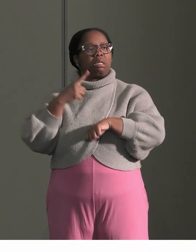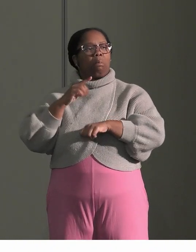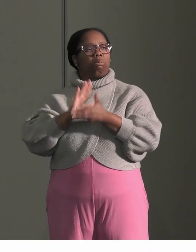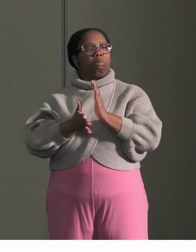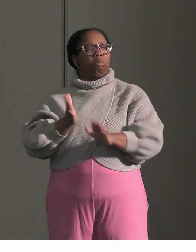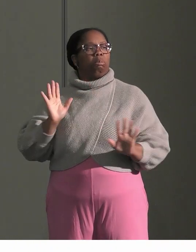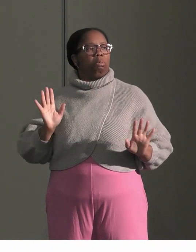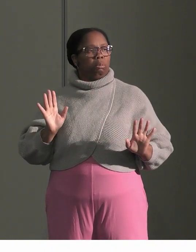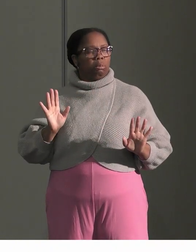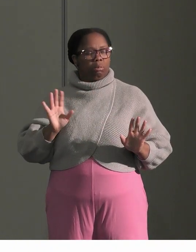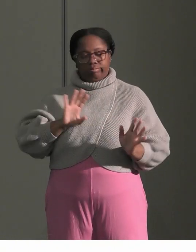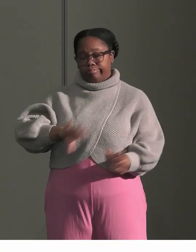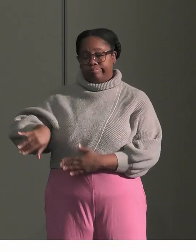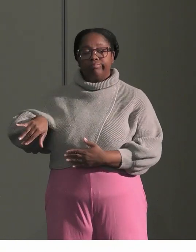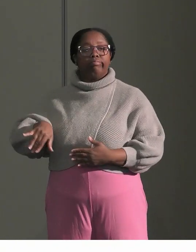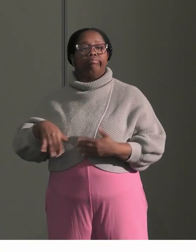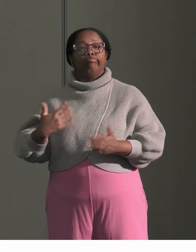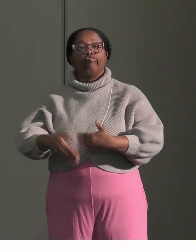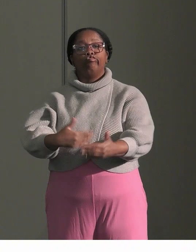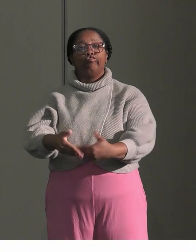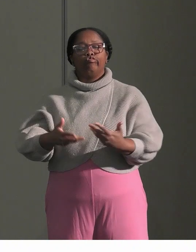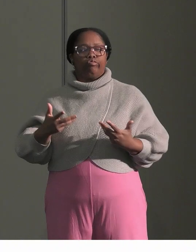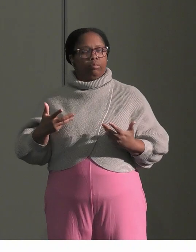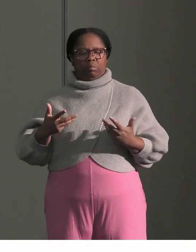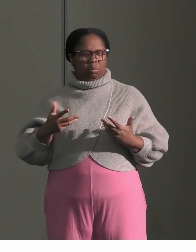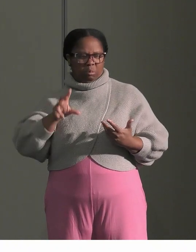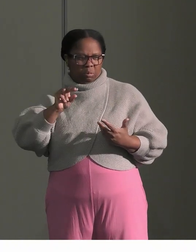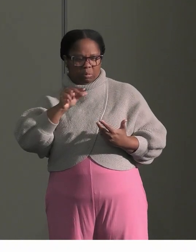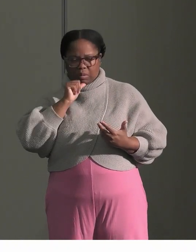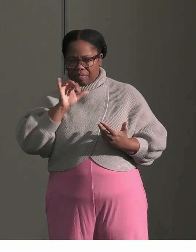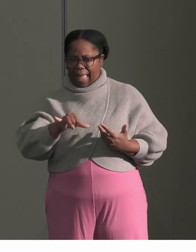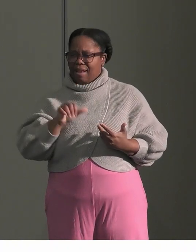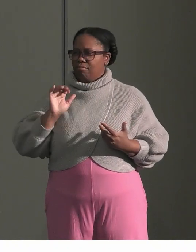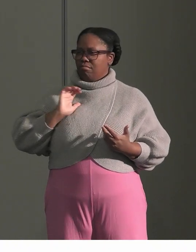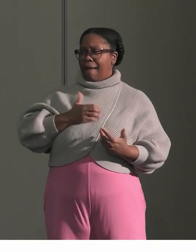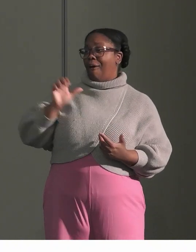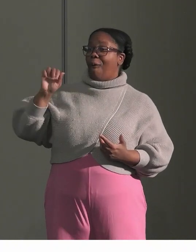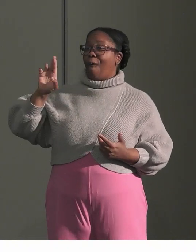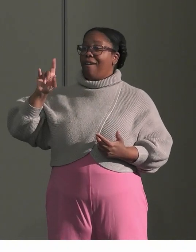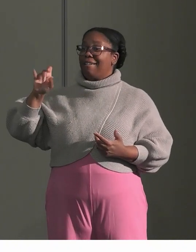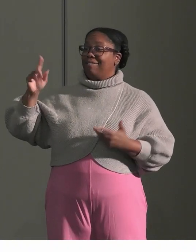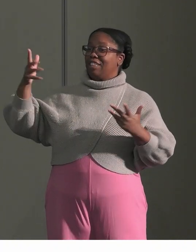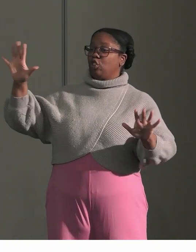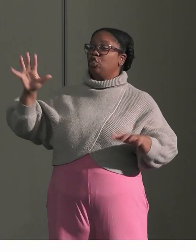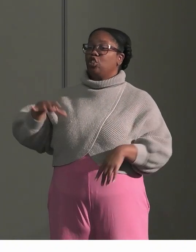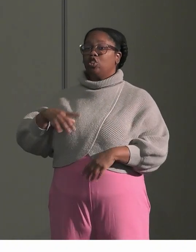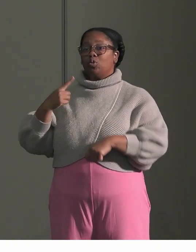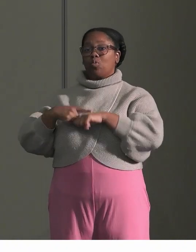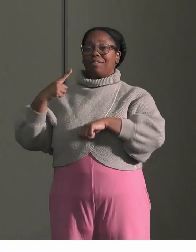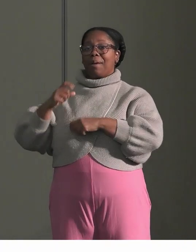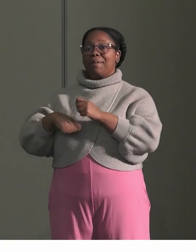we do and done with for the year. Our audit is done and move on with life. It is a continual